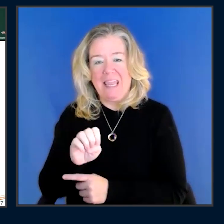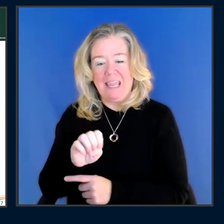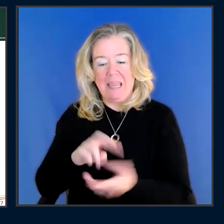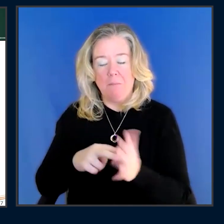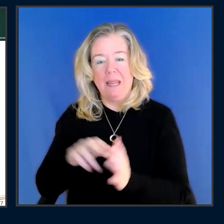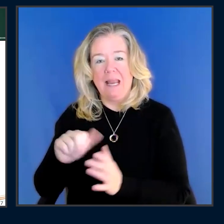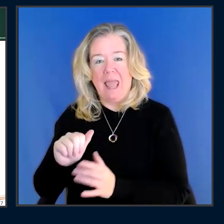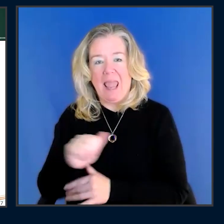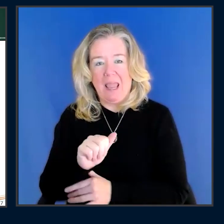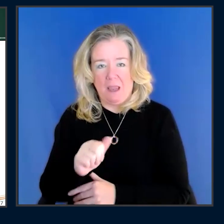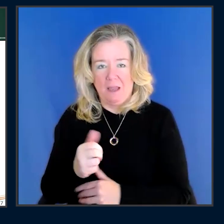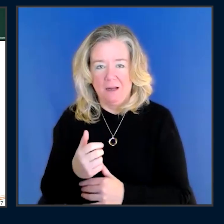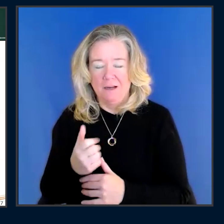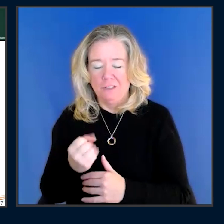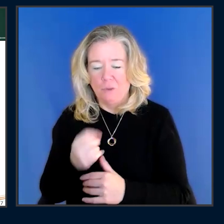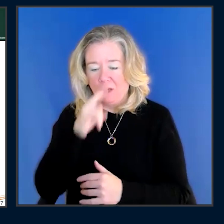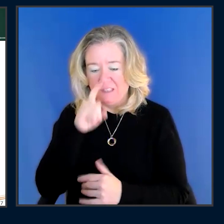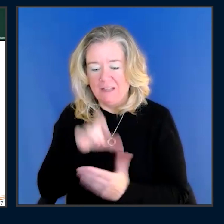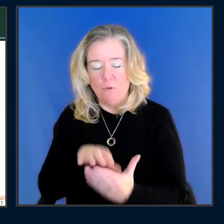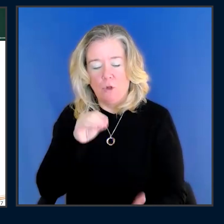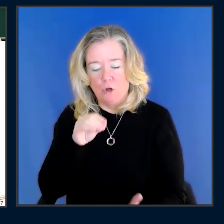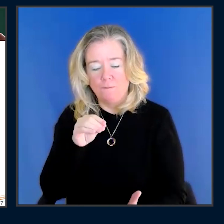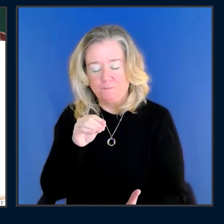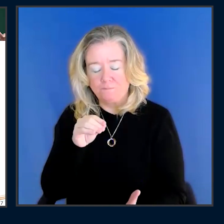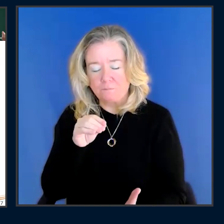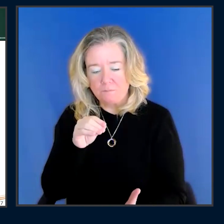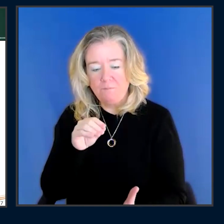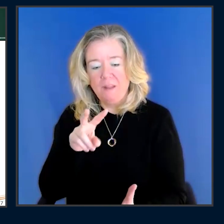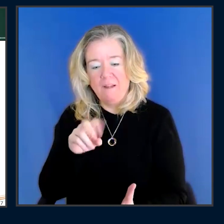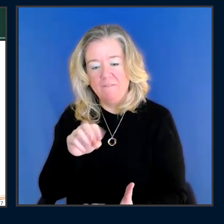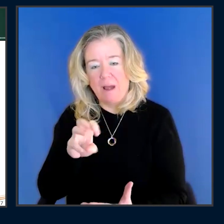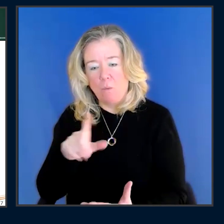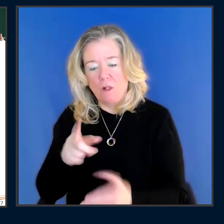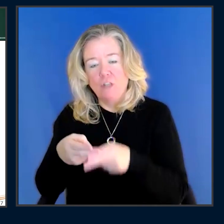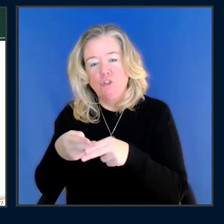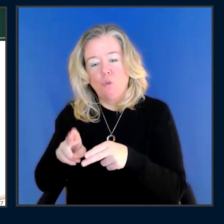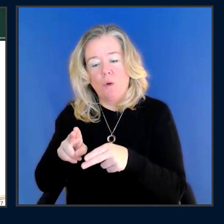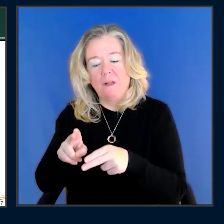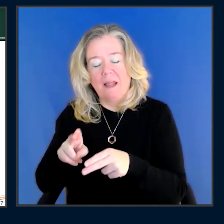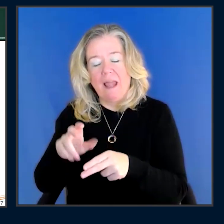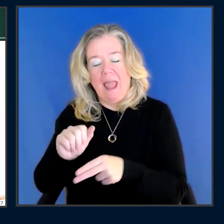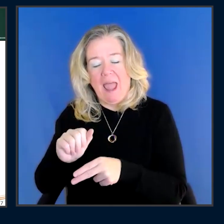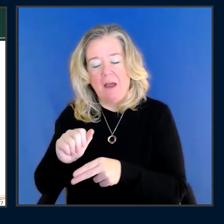So children not only have to learn the the vowels' short sounds like "ah" or apple,